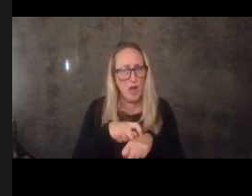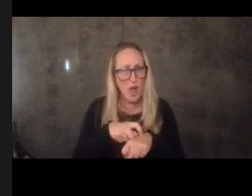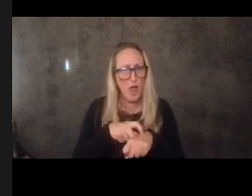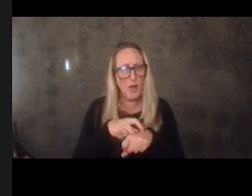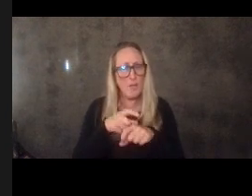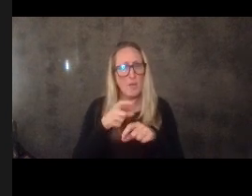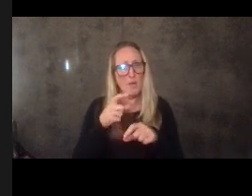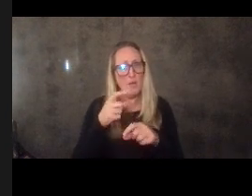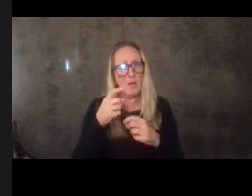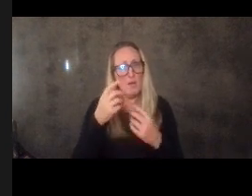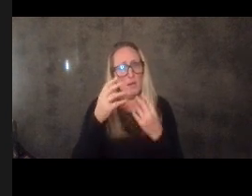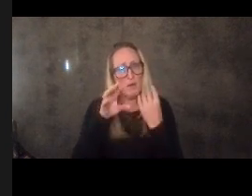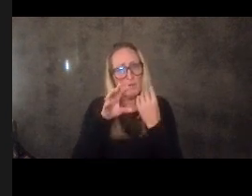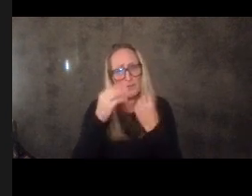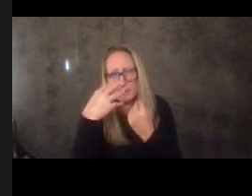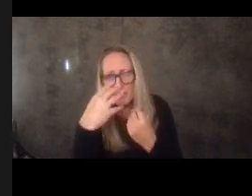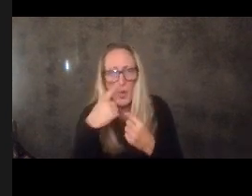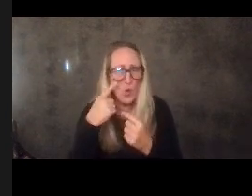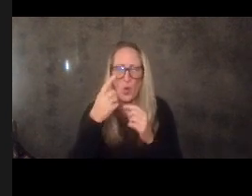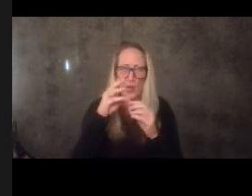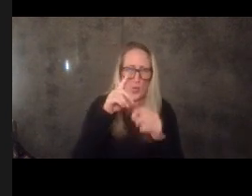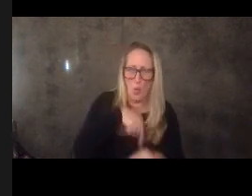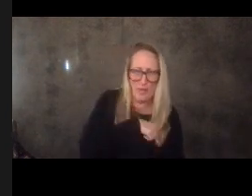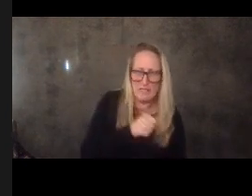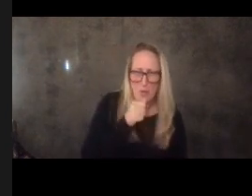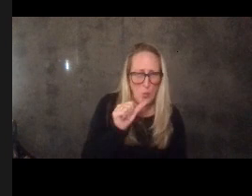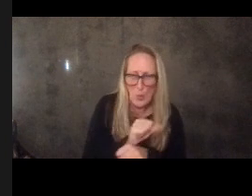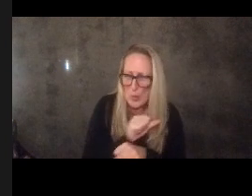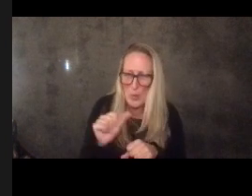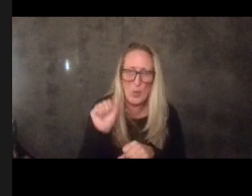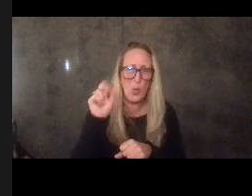not working or it doesn't seem to be very good turning off